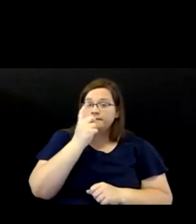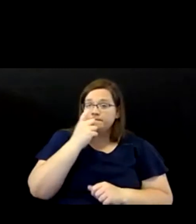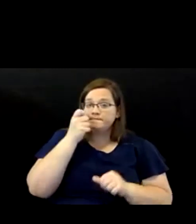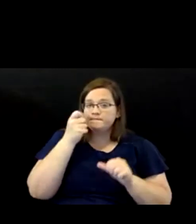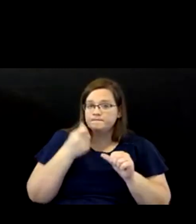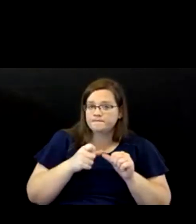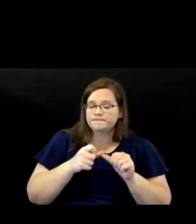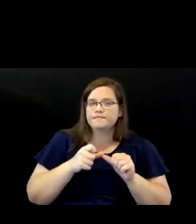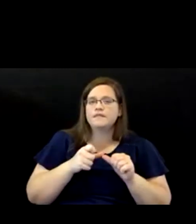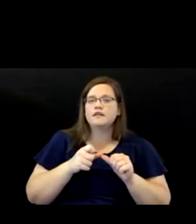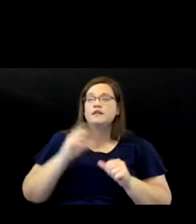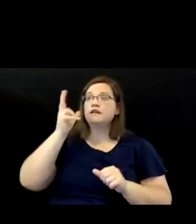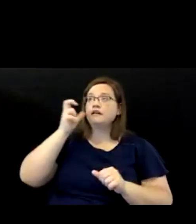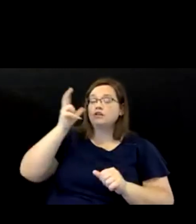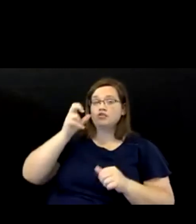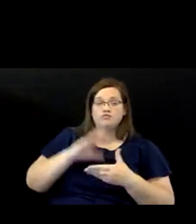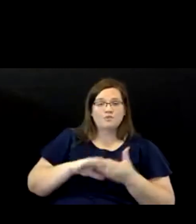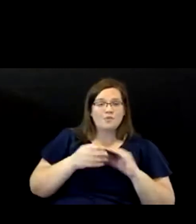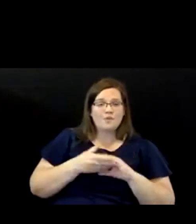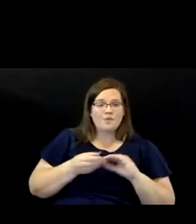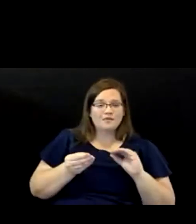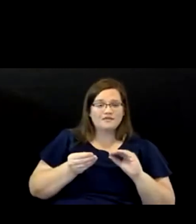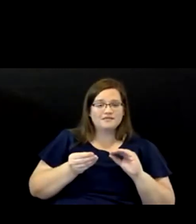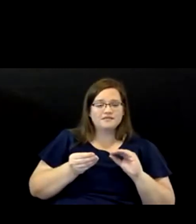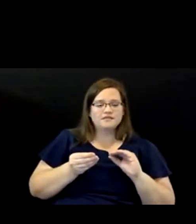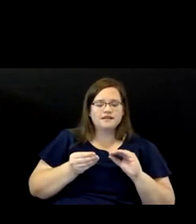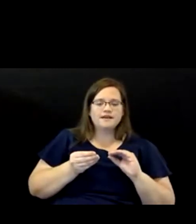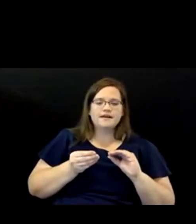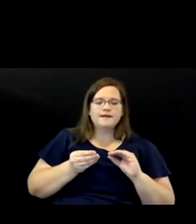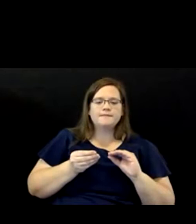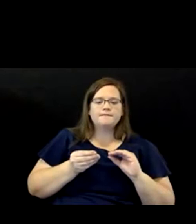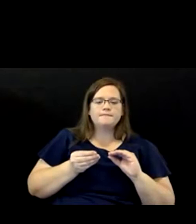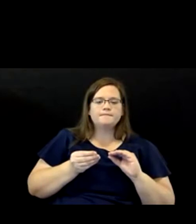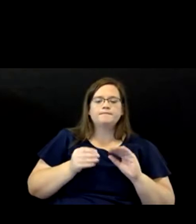these is you don't have to -- just because you heard that it worked well